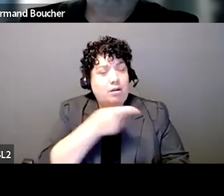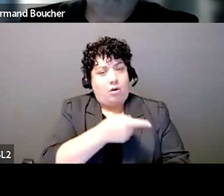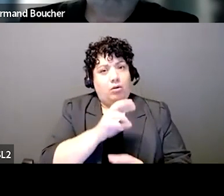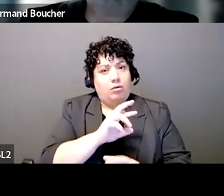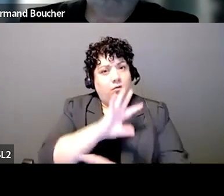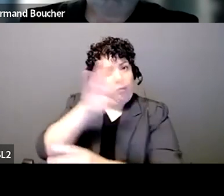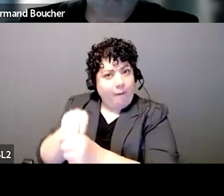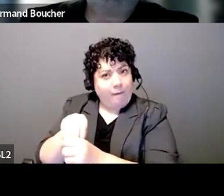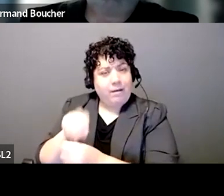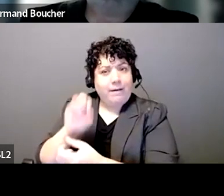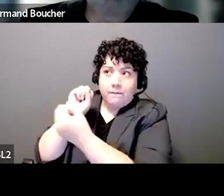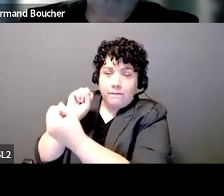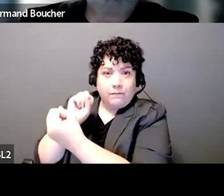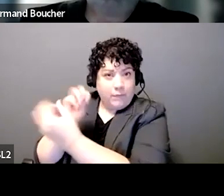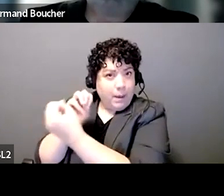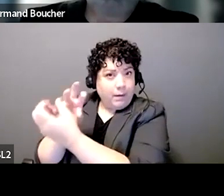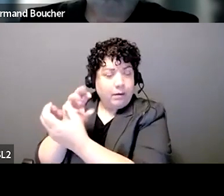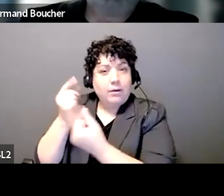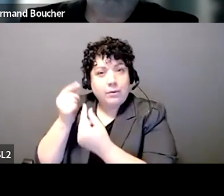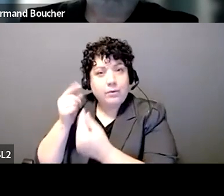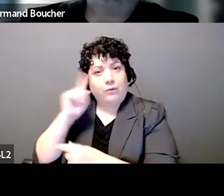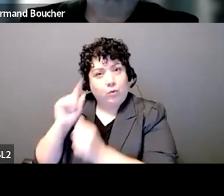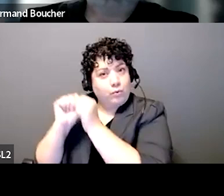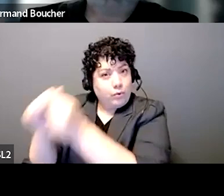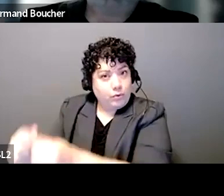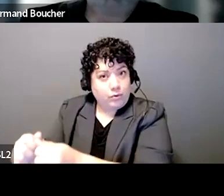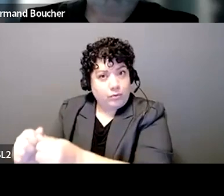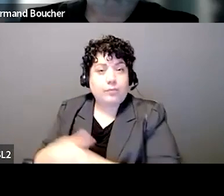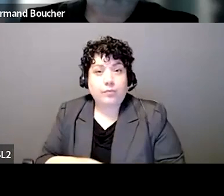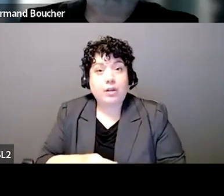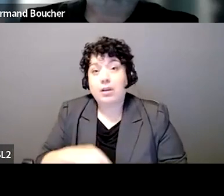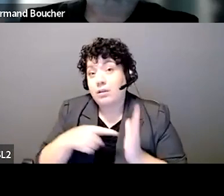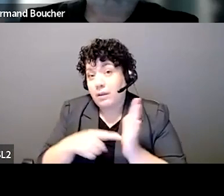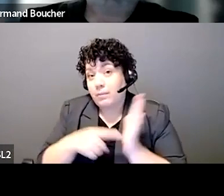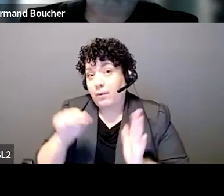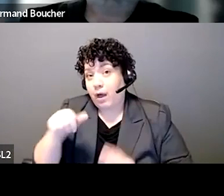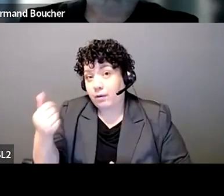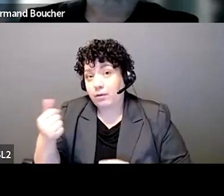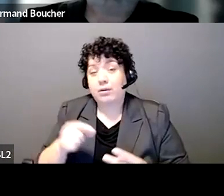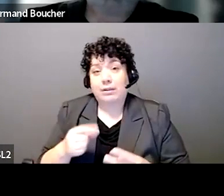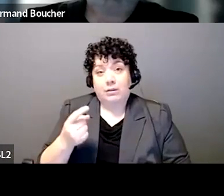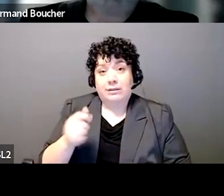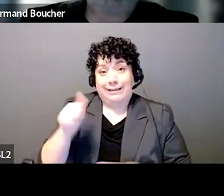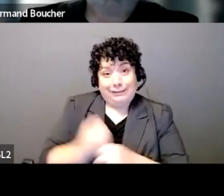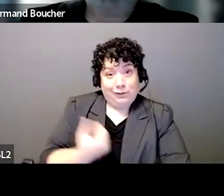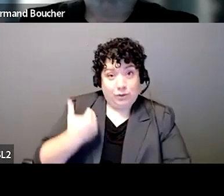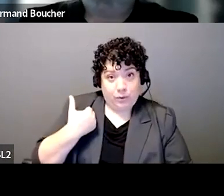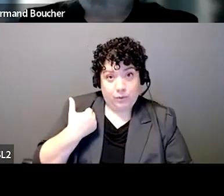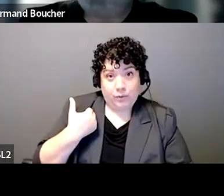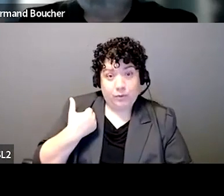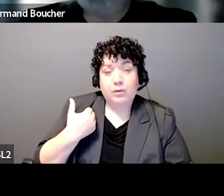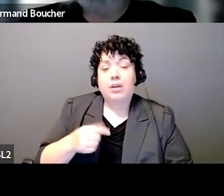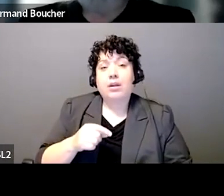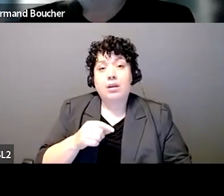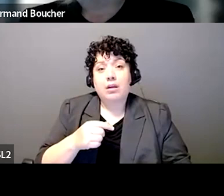making process ongoing the other example happened about 10 years ago when we had a very large